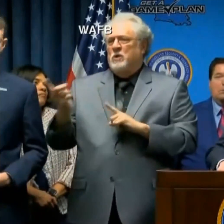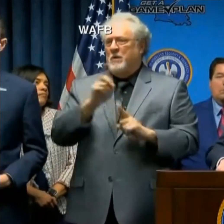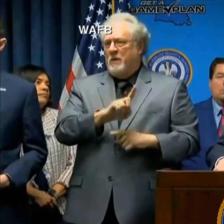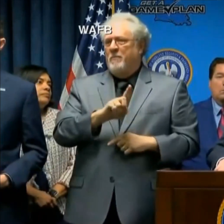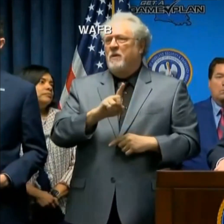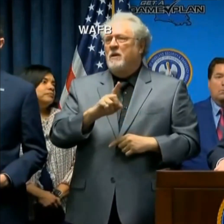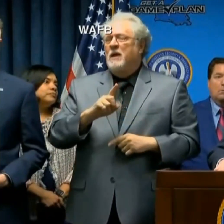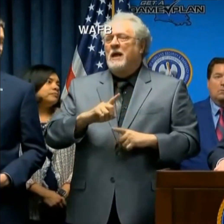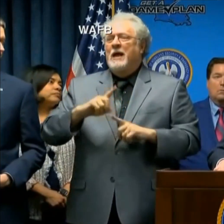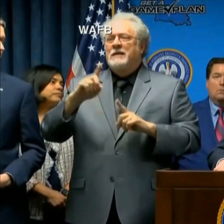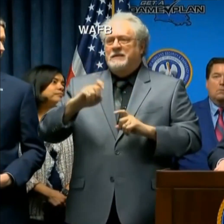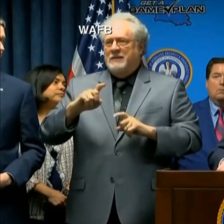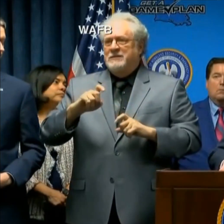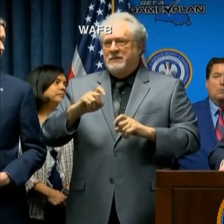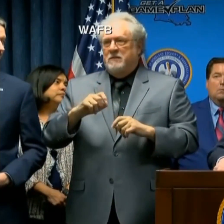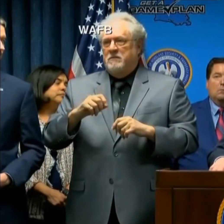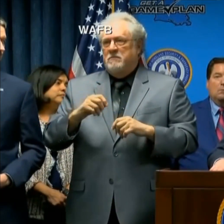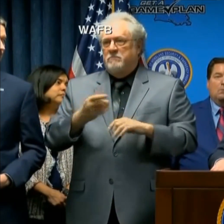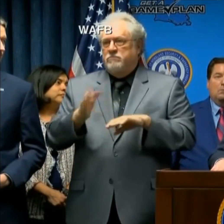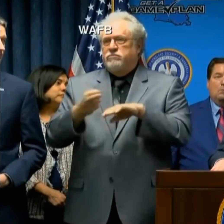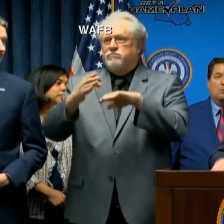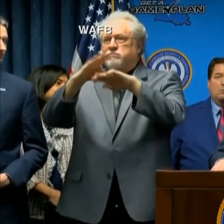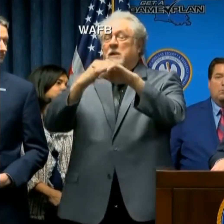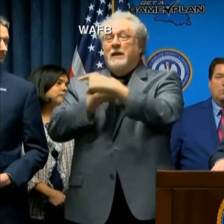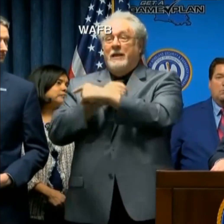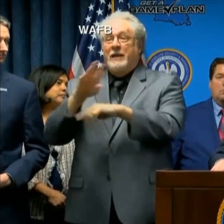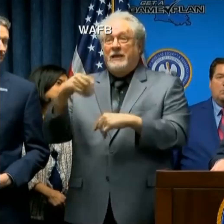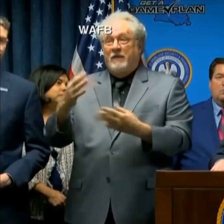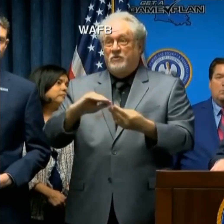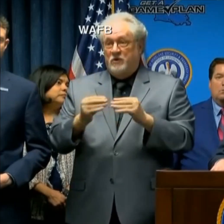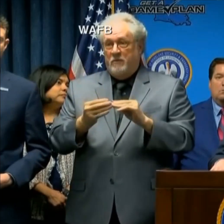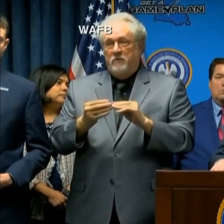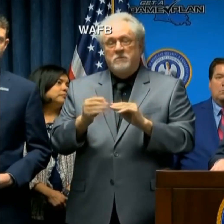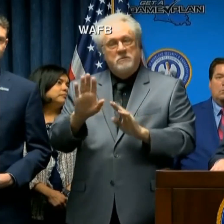testing has been ramped up when he gives you the numbers though I do want you